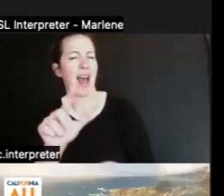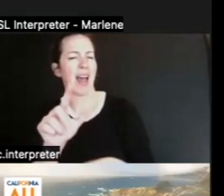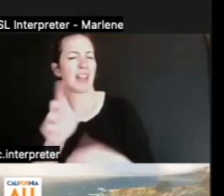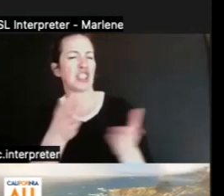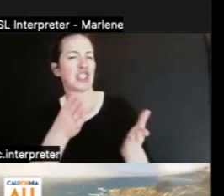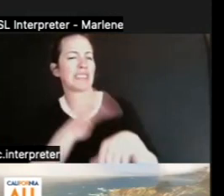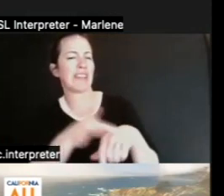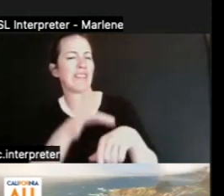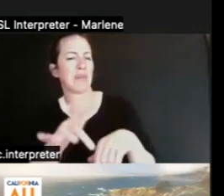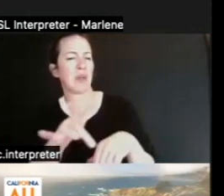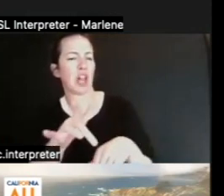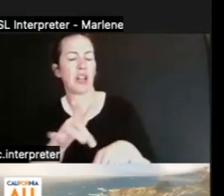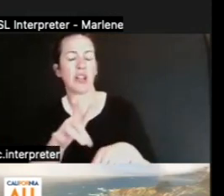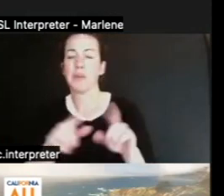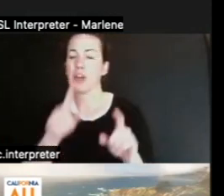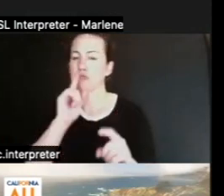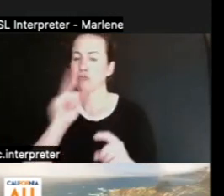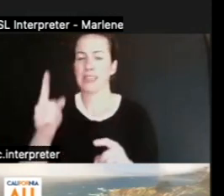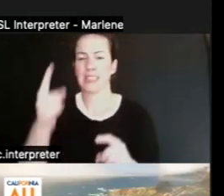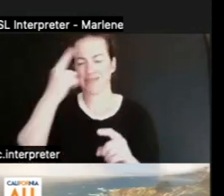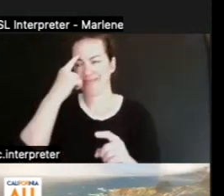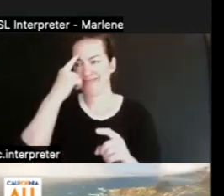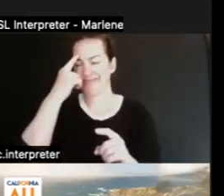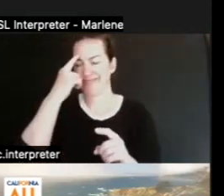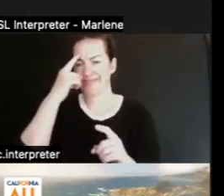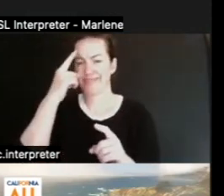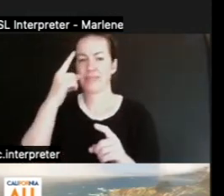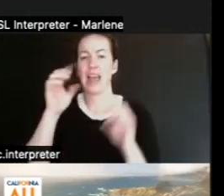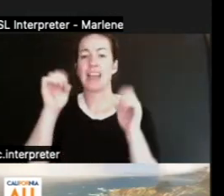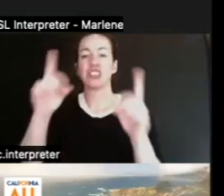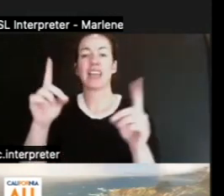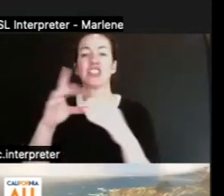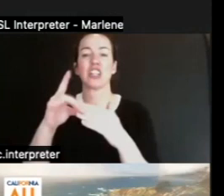we really need to think about as. So educational leaders in our state, I've gotten sort of schooled